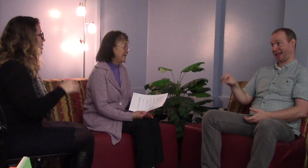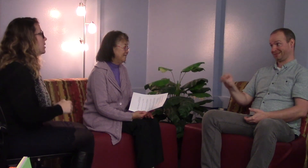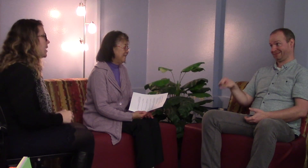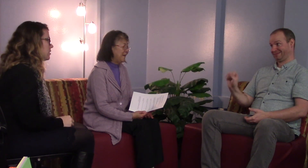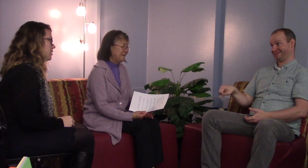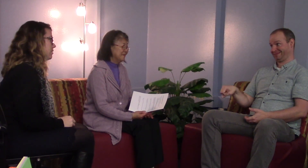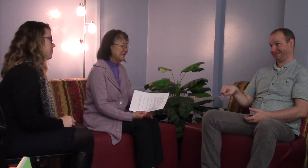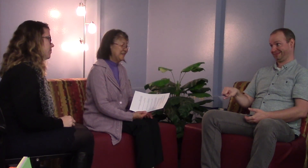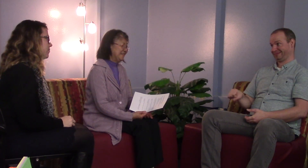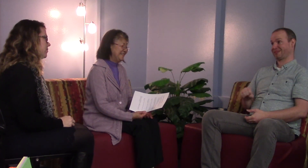Yes. Tu: Good.